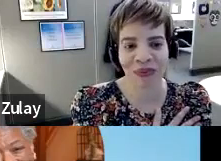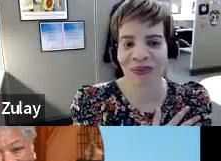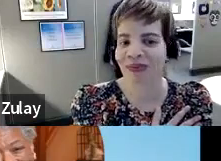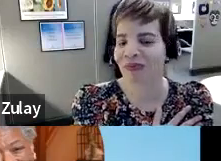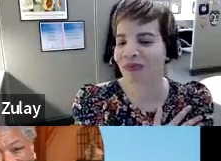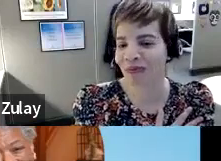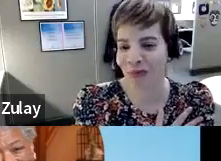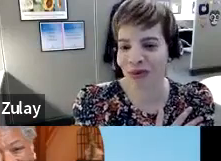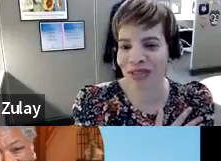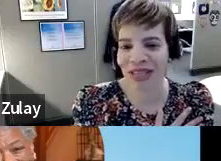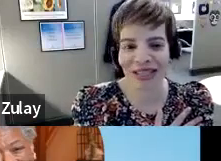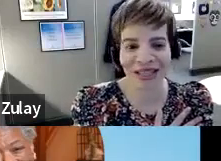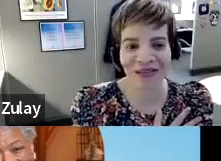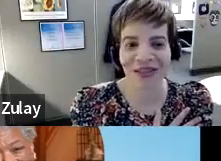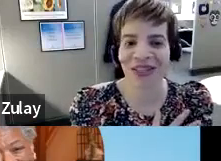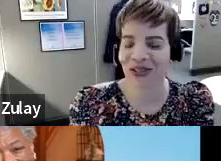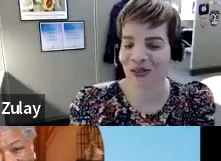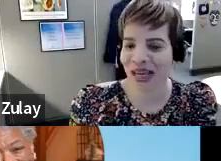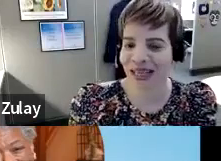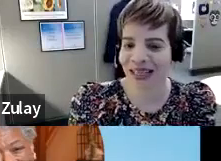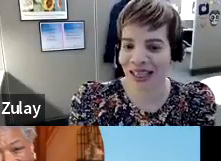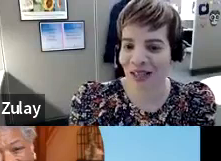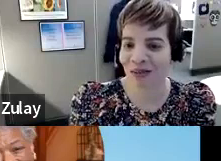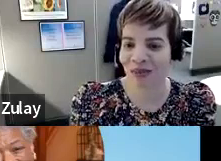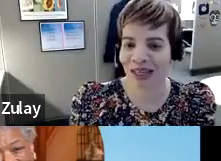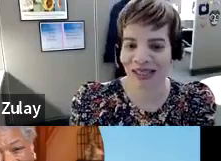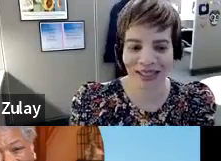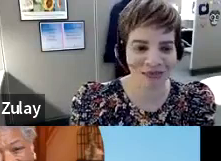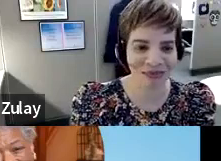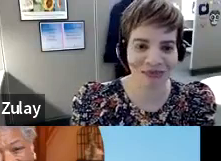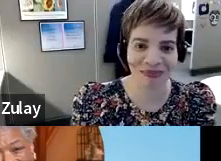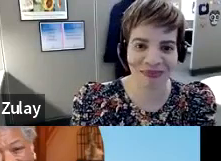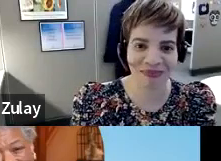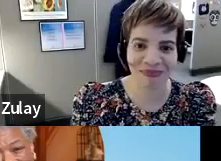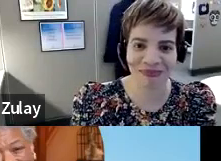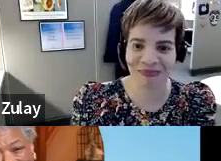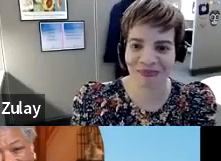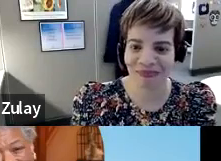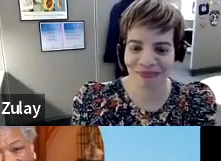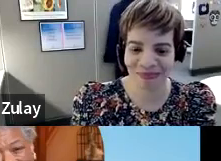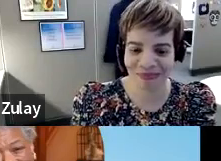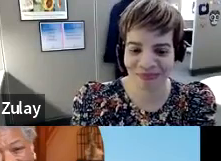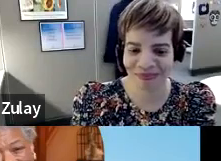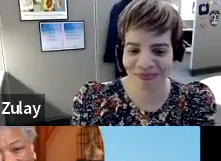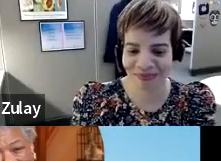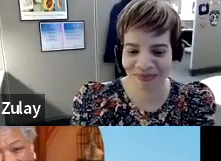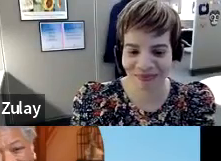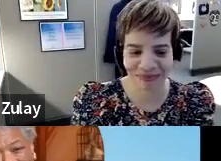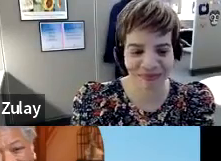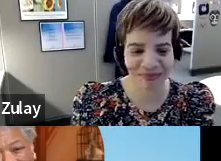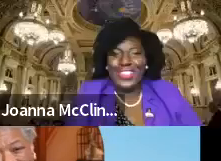today it's with the utmost humility that we here at the Pennsylvania human relations commission are fortunate to